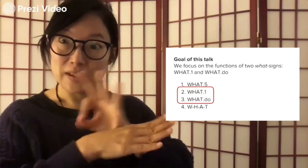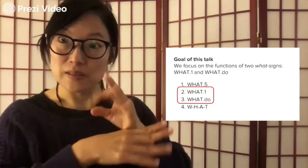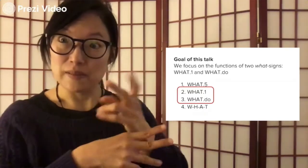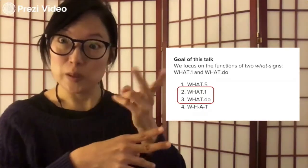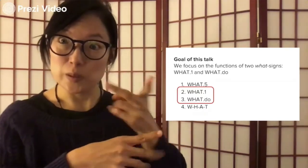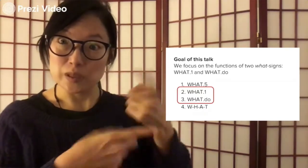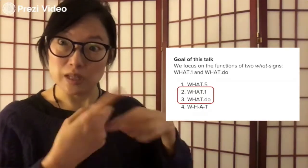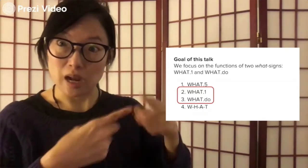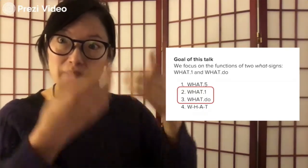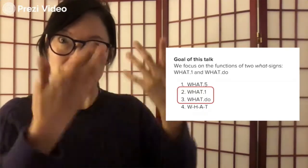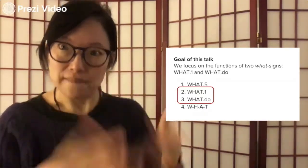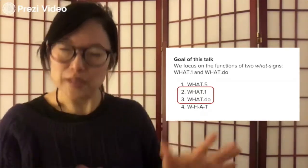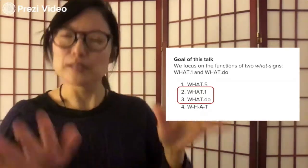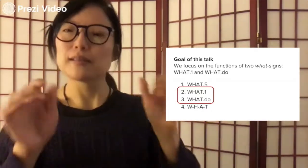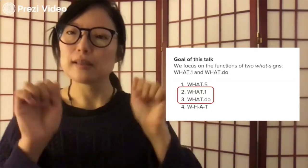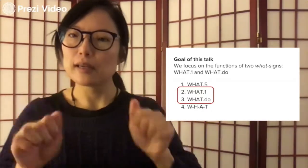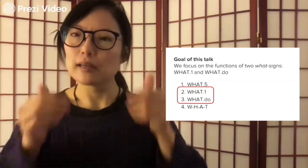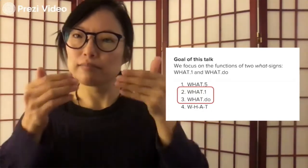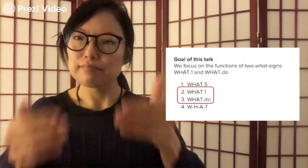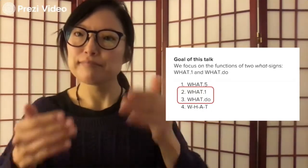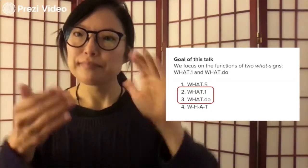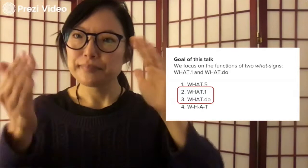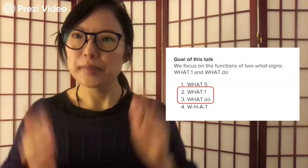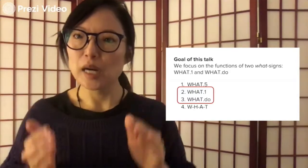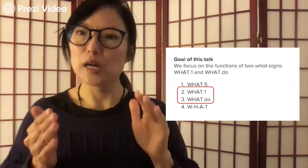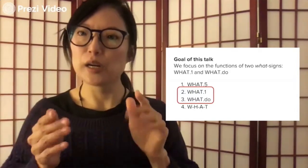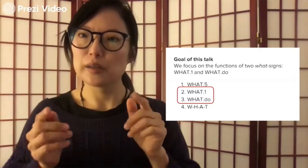much less. When we figure out the functions of those two